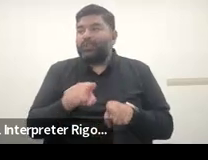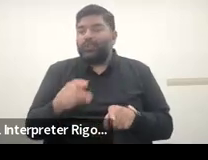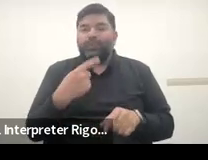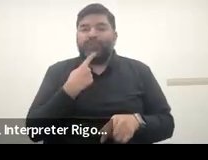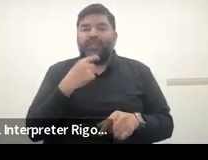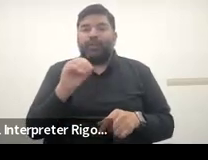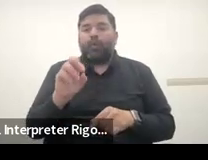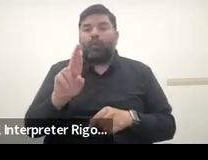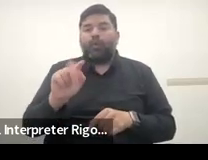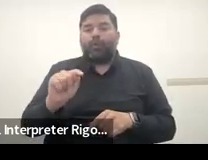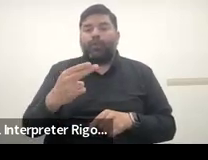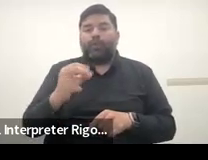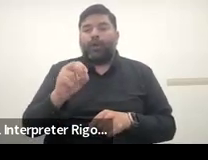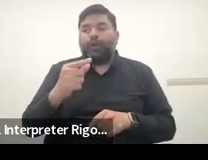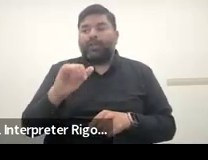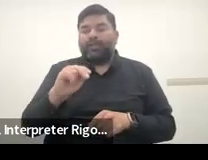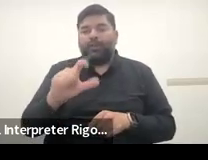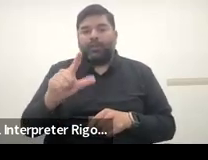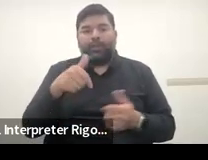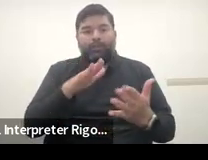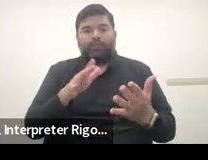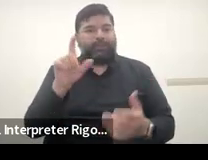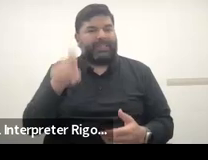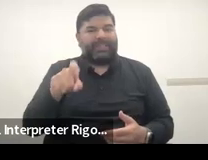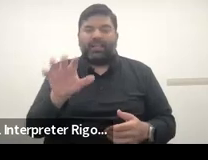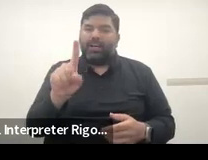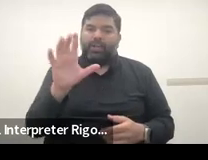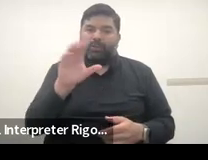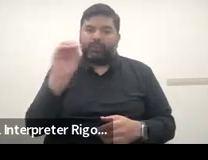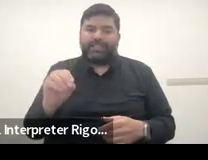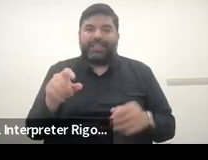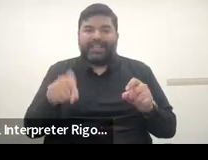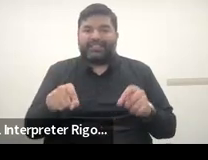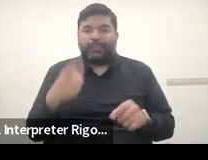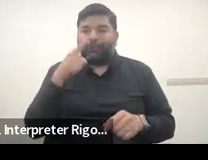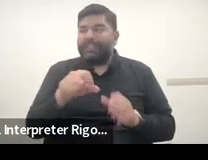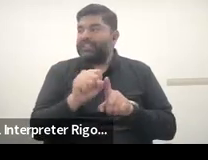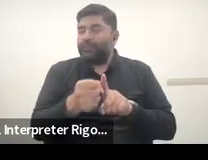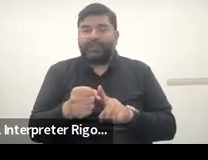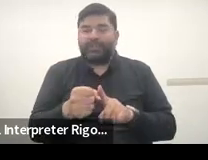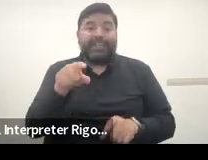approach is is going to be 100% necessary here. In this case, what does a particular